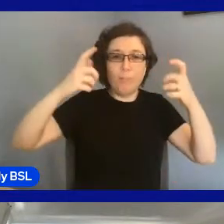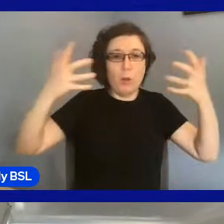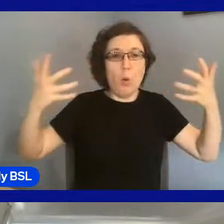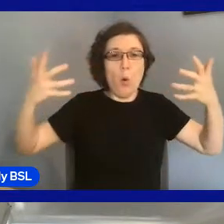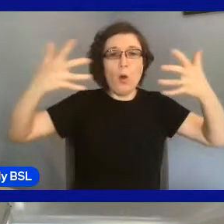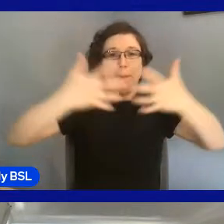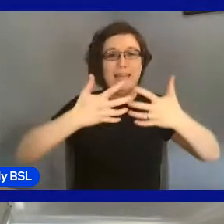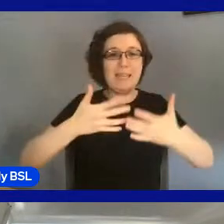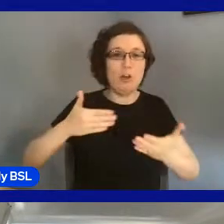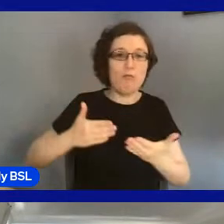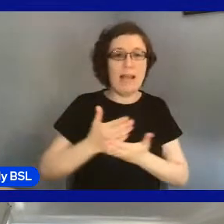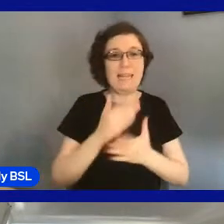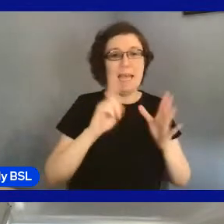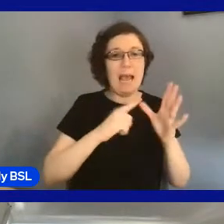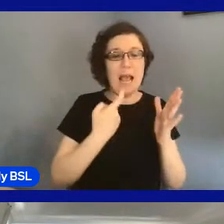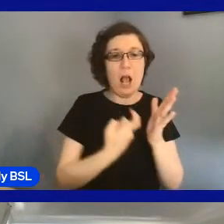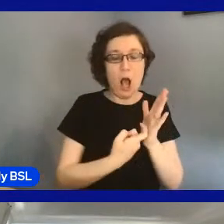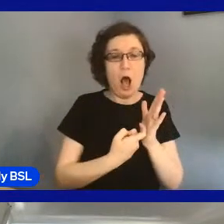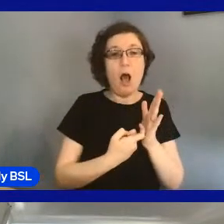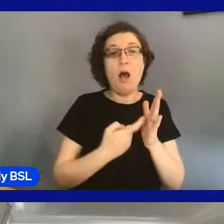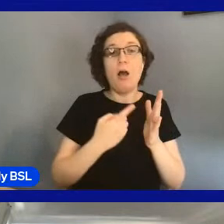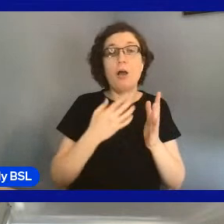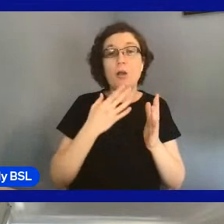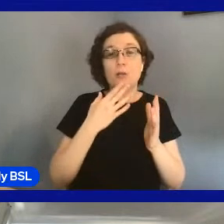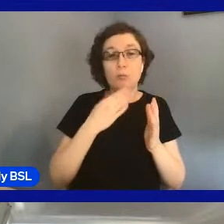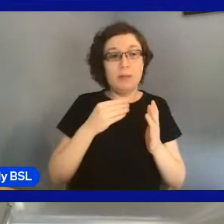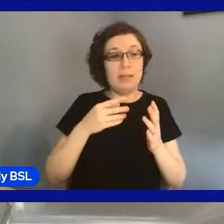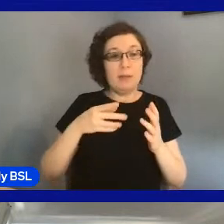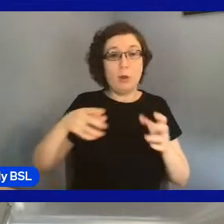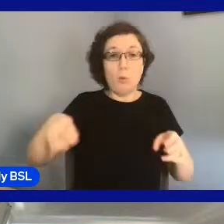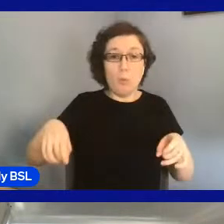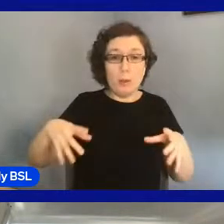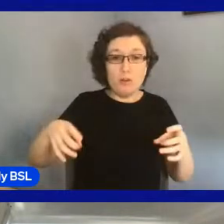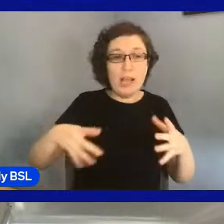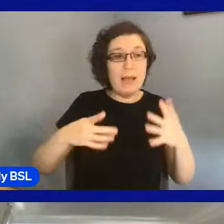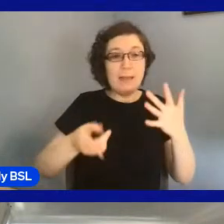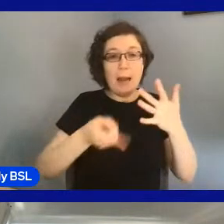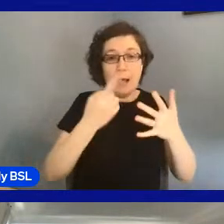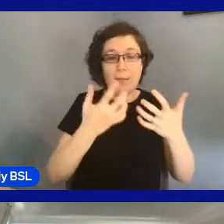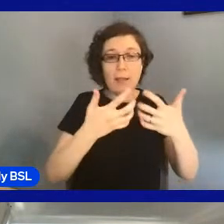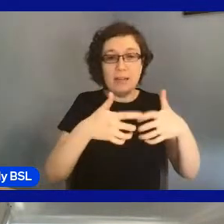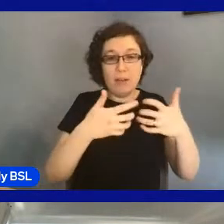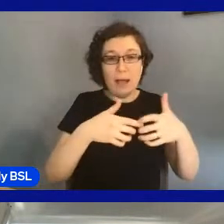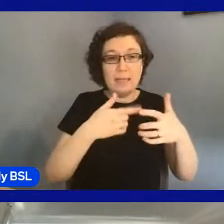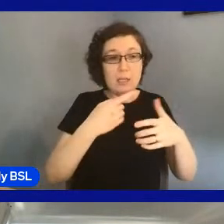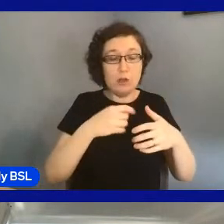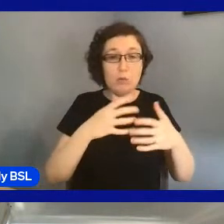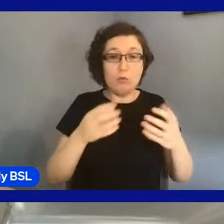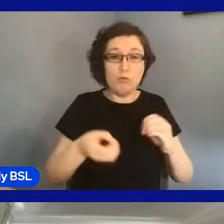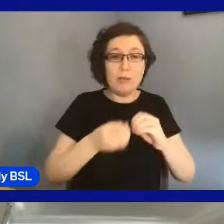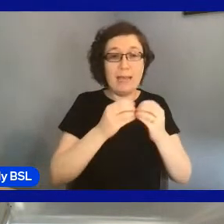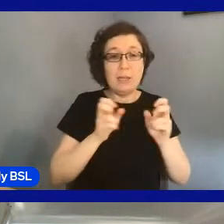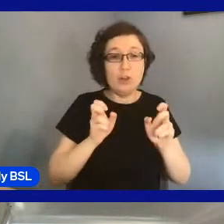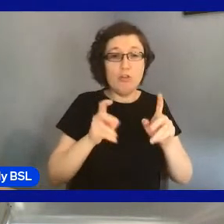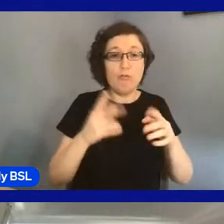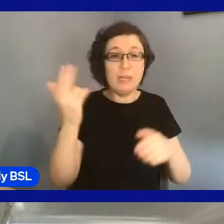the micro-aggressions in our spaces. Now, going forward, what we're going to do is step more into the augmented reality realm